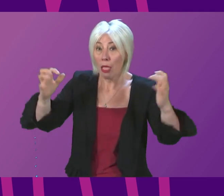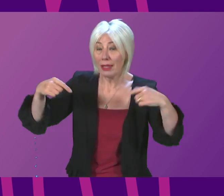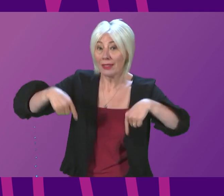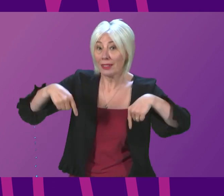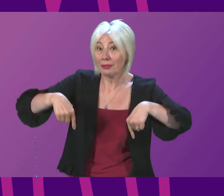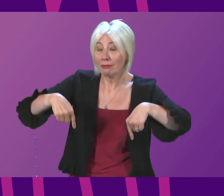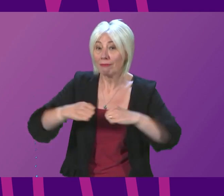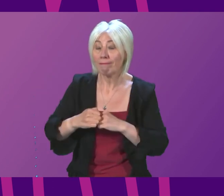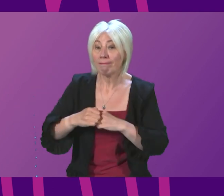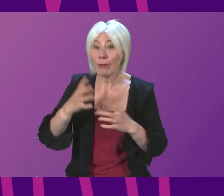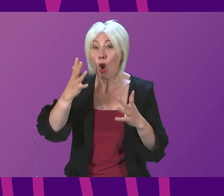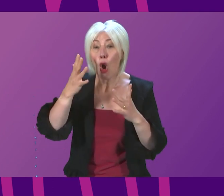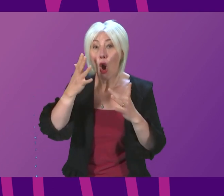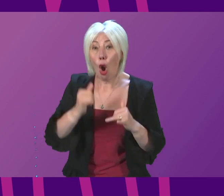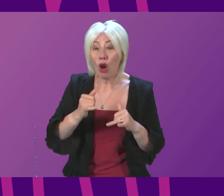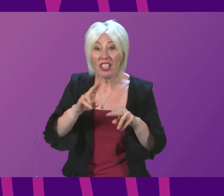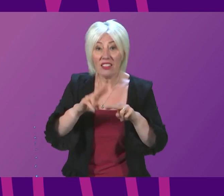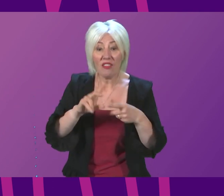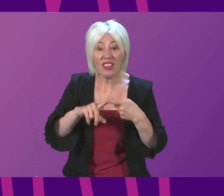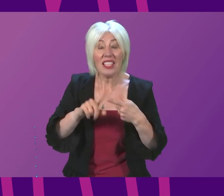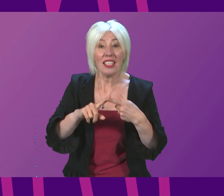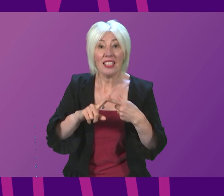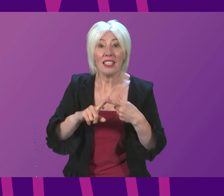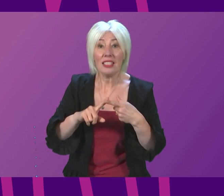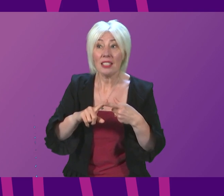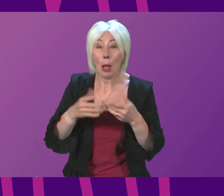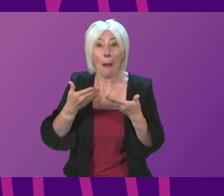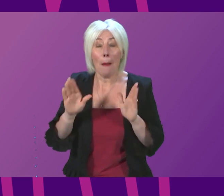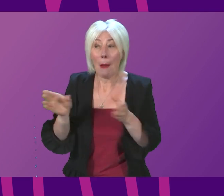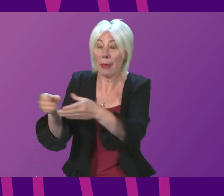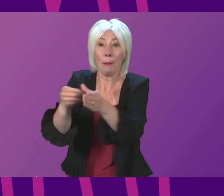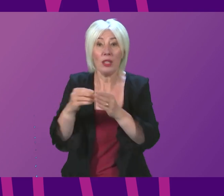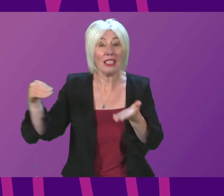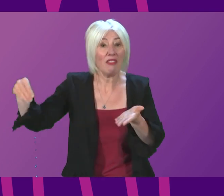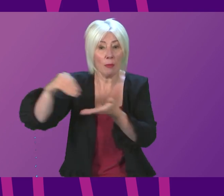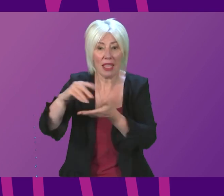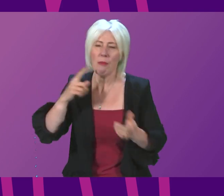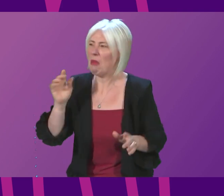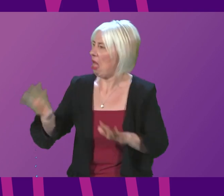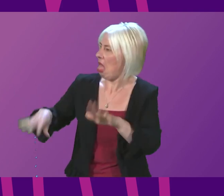audit fees from public bodies pay for it. Members!